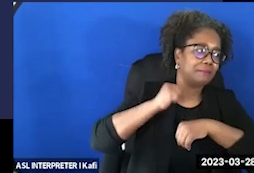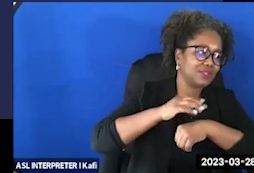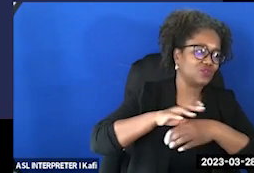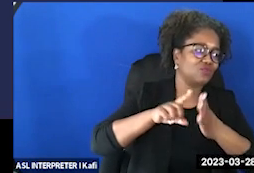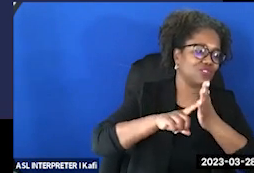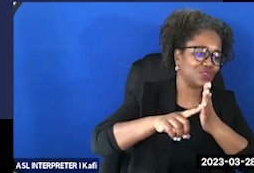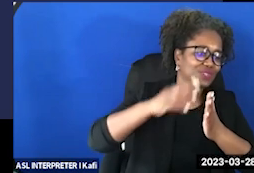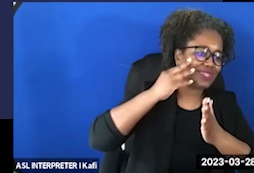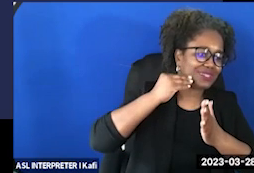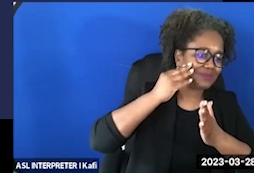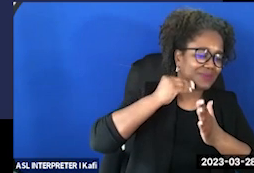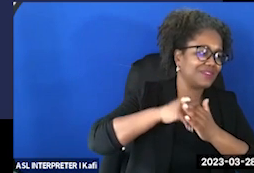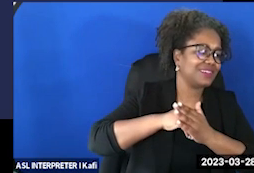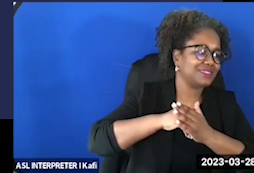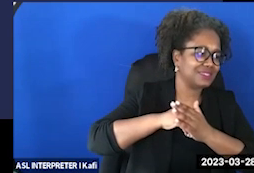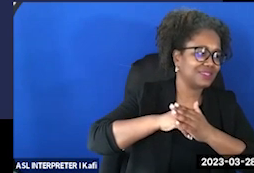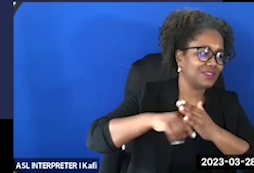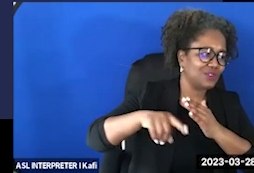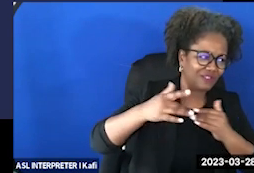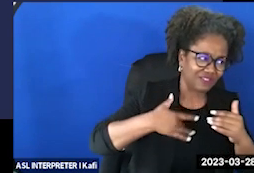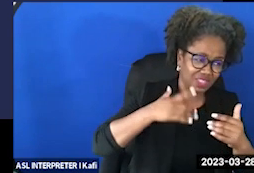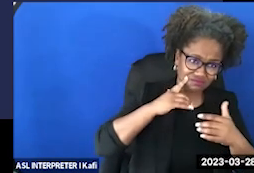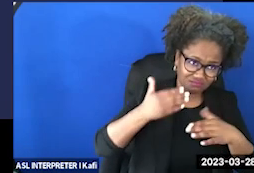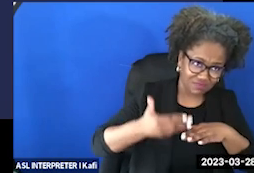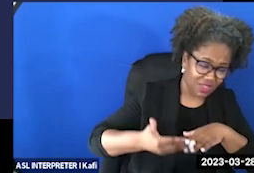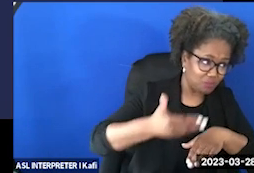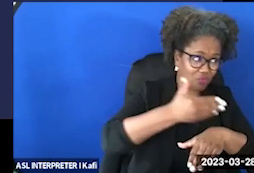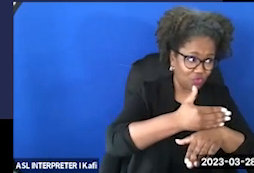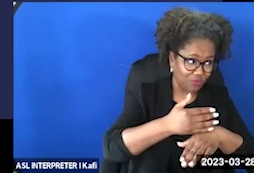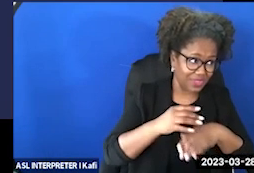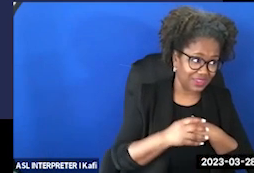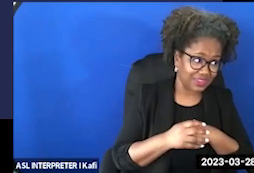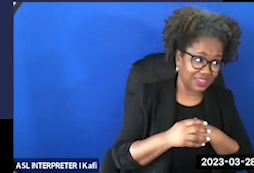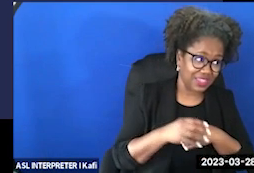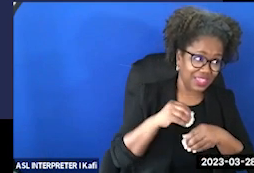Debbie Stine, Science & Technology Policy Academy: you know I started. I've been i'm piloting a class on diversity, analysis.